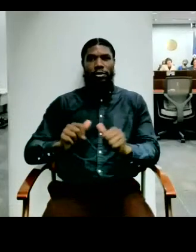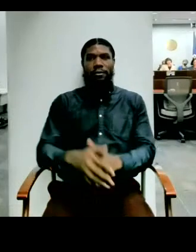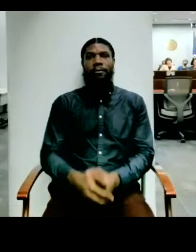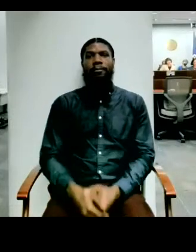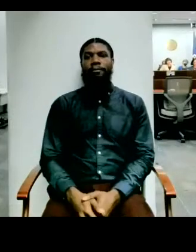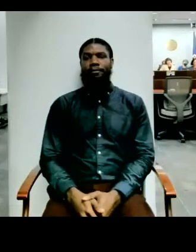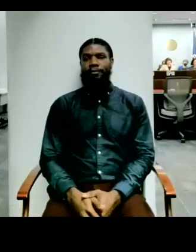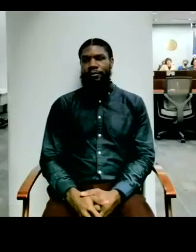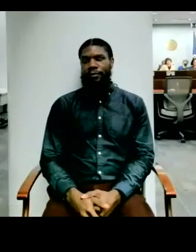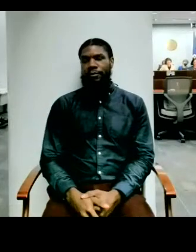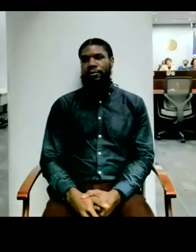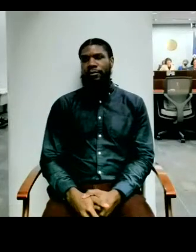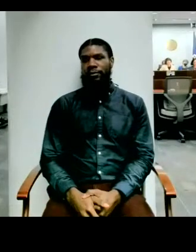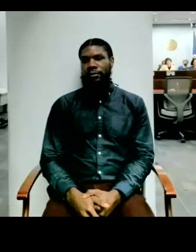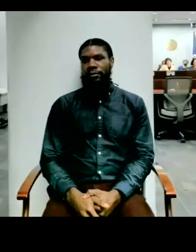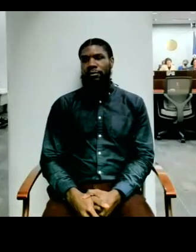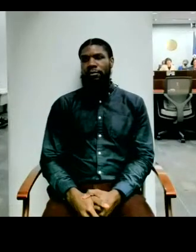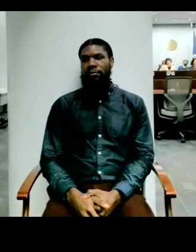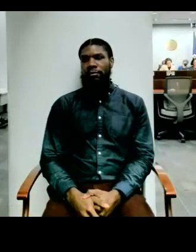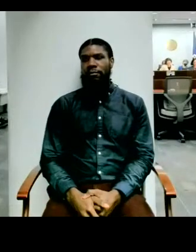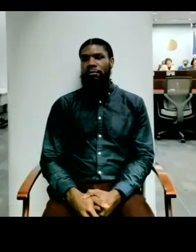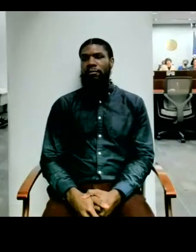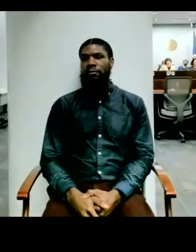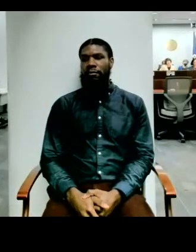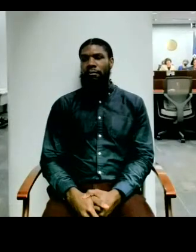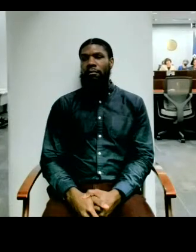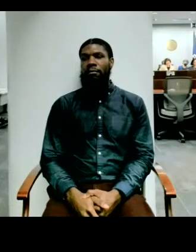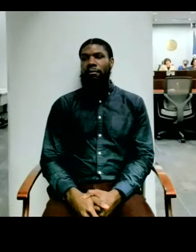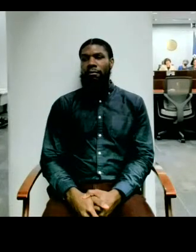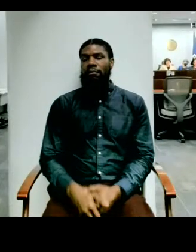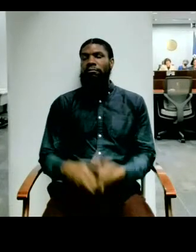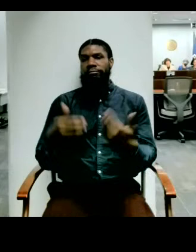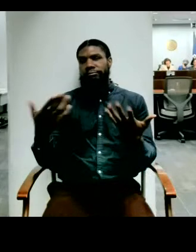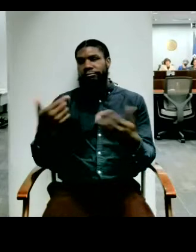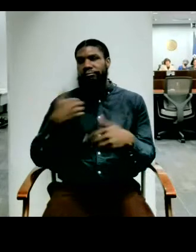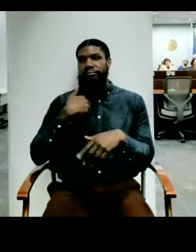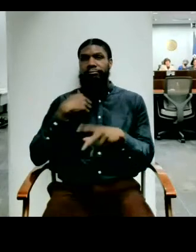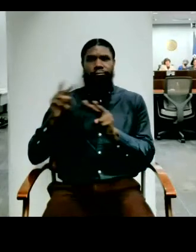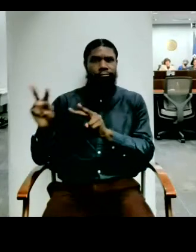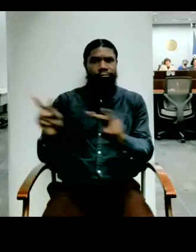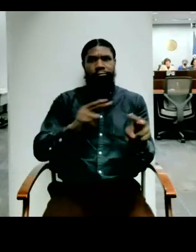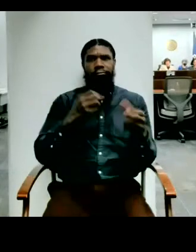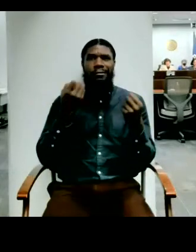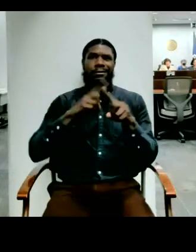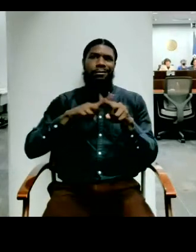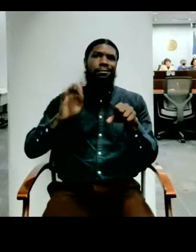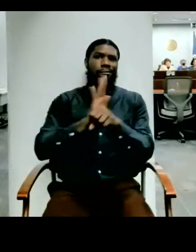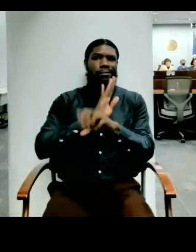Um, when you say leadership positions in companies, law firms, businesses, there is no question there is still issues there.